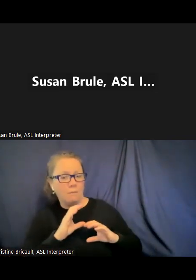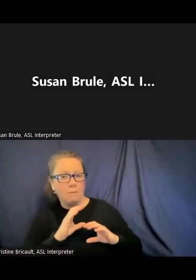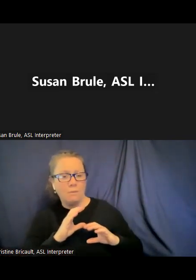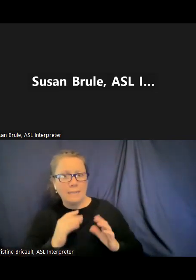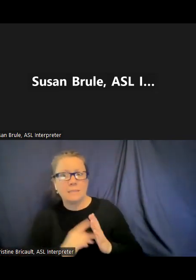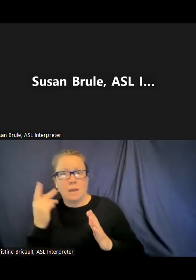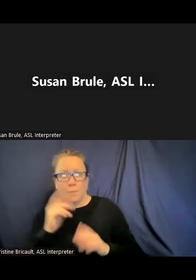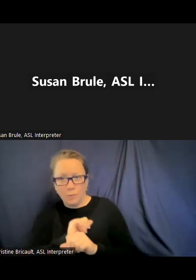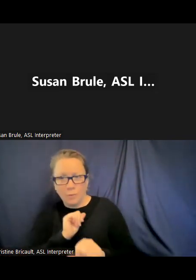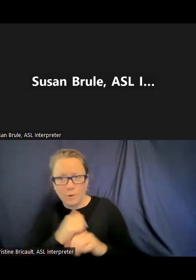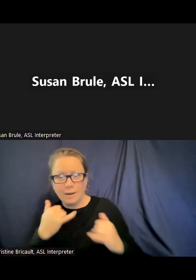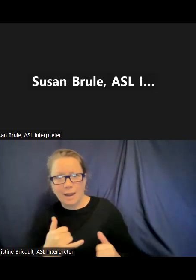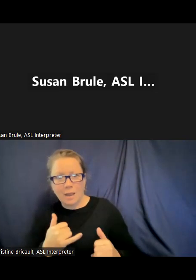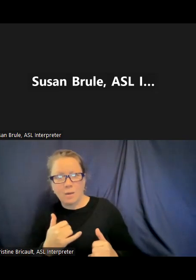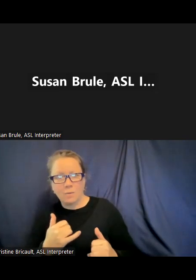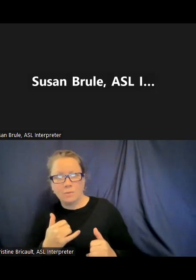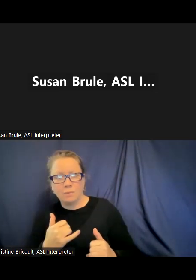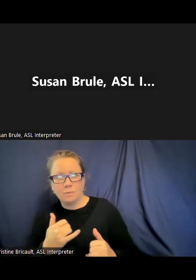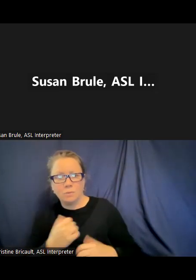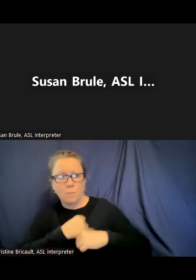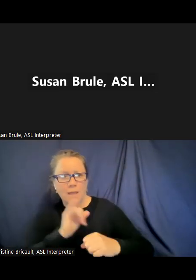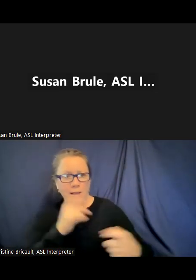to make this accommodation, you know, come to fruition.